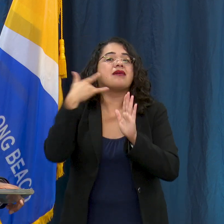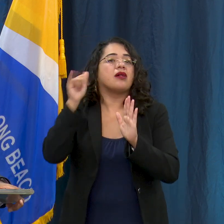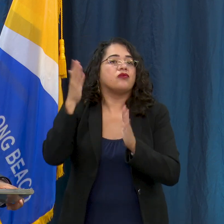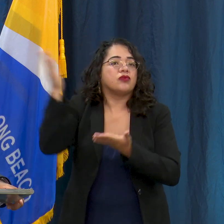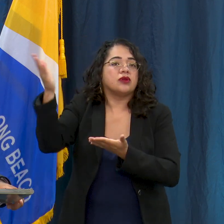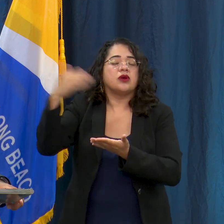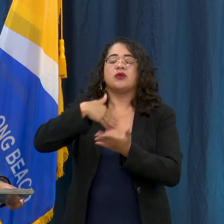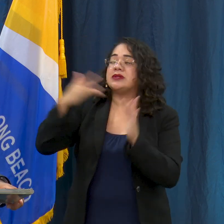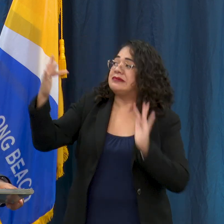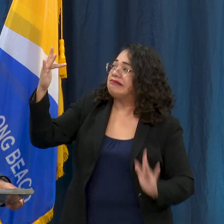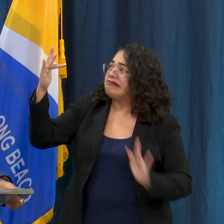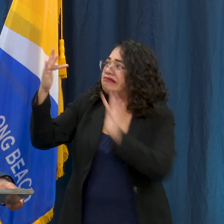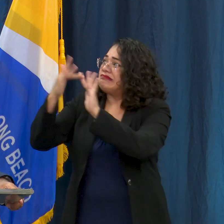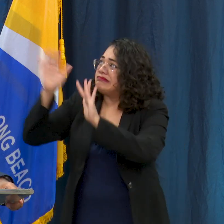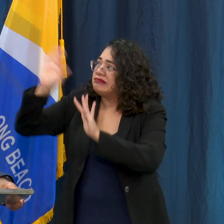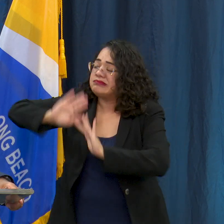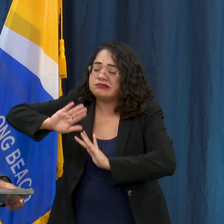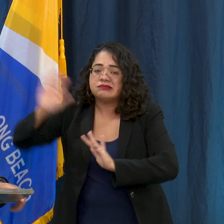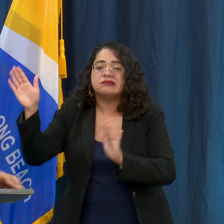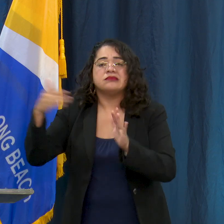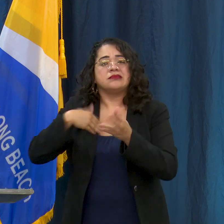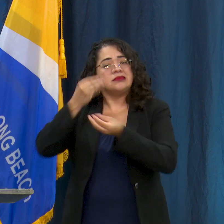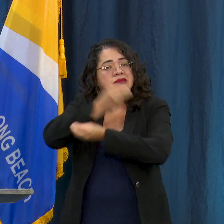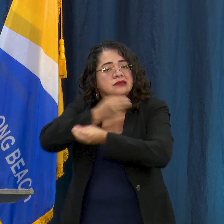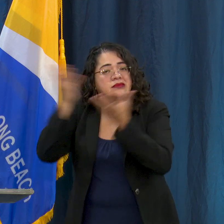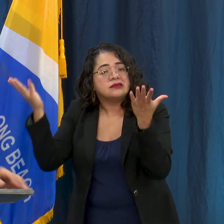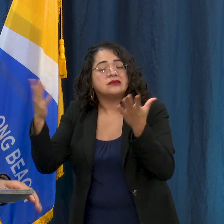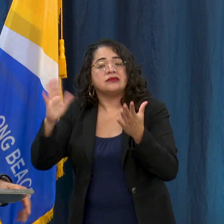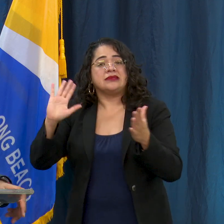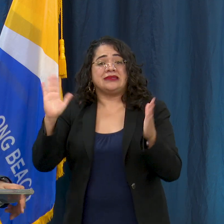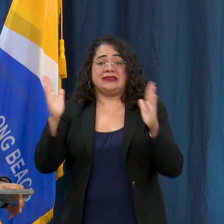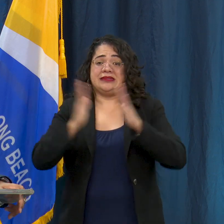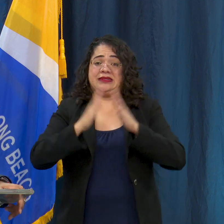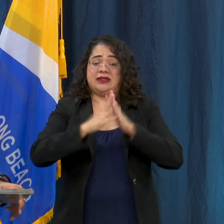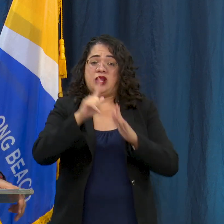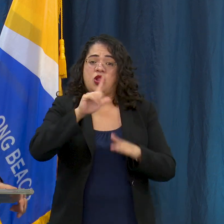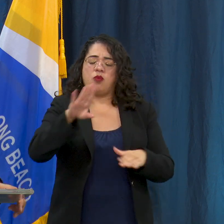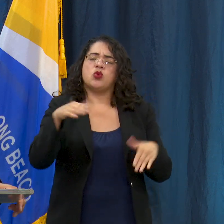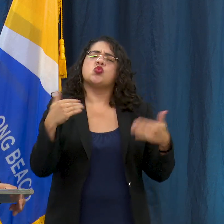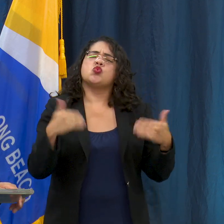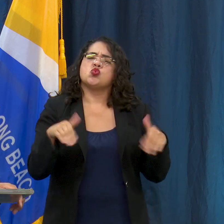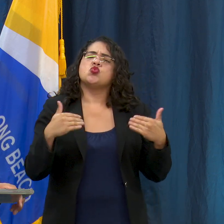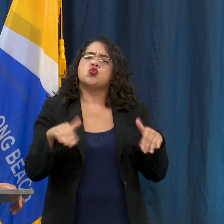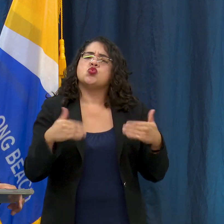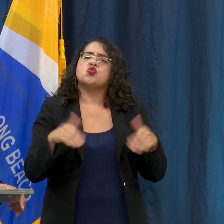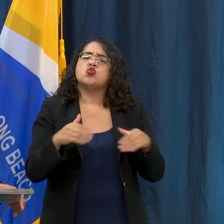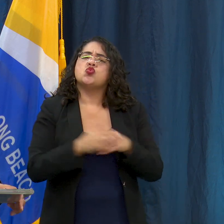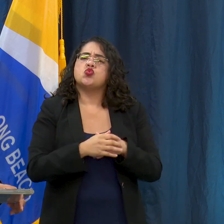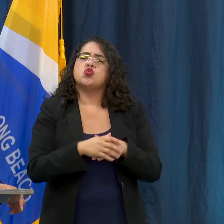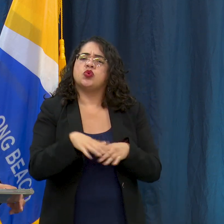and shared that because of the size of our city which was just shy of 500,000